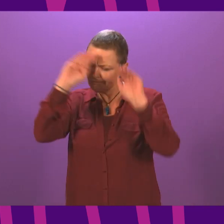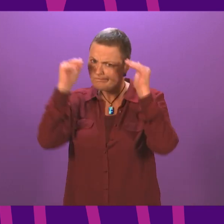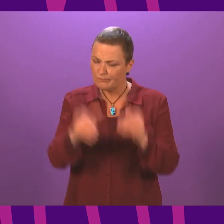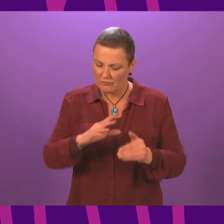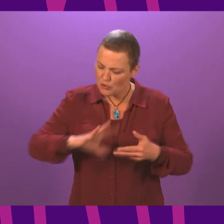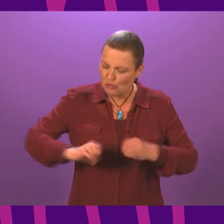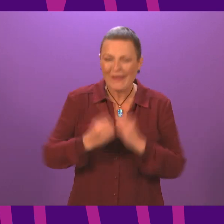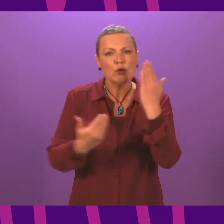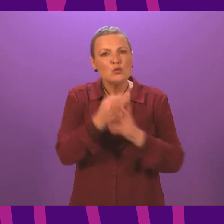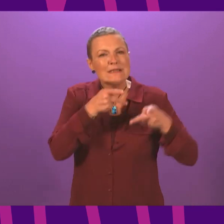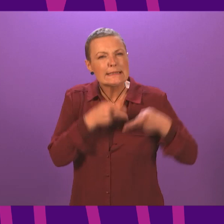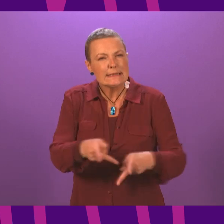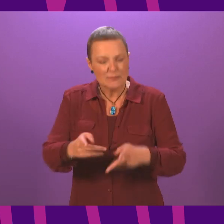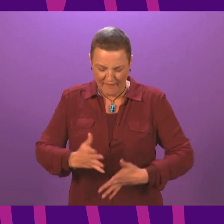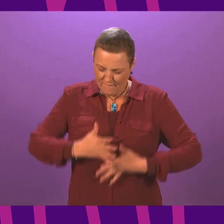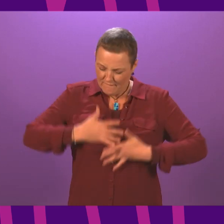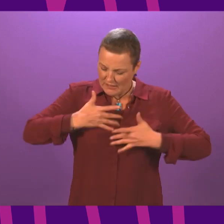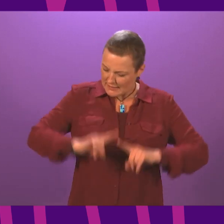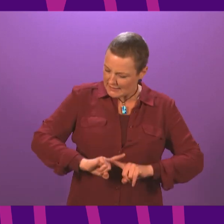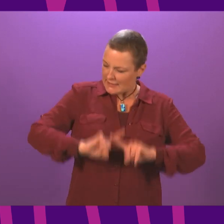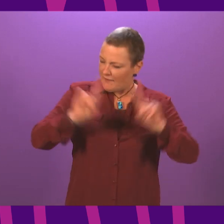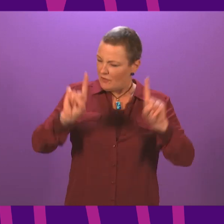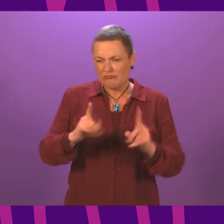system that looks and feels substantially different, one that is founded on dignity,